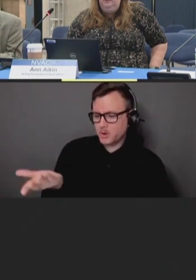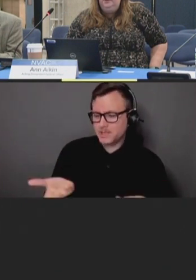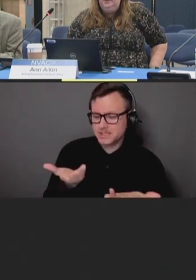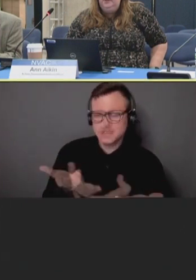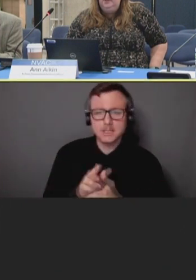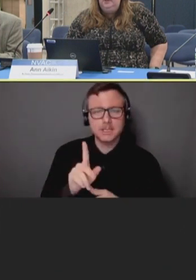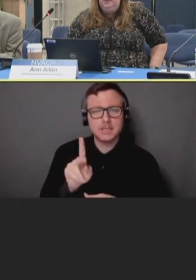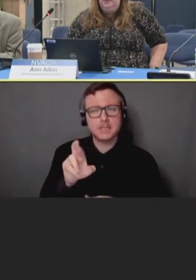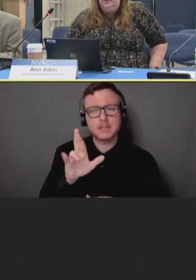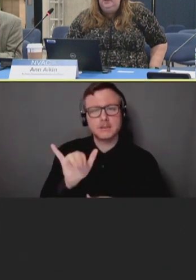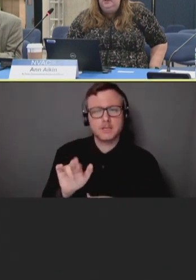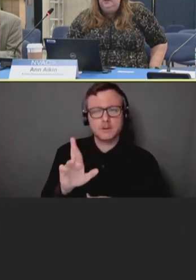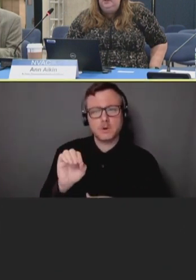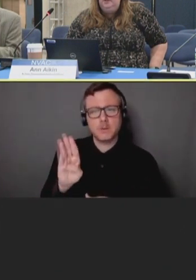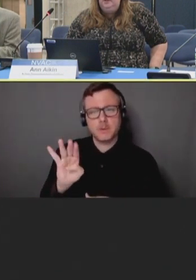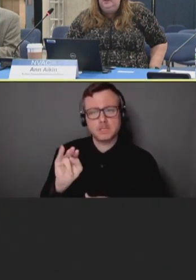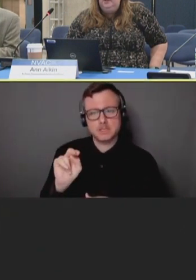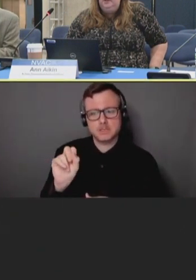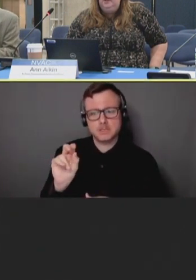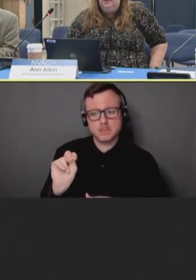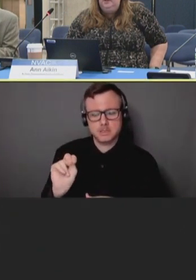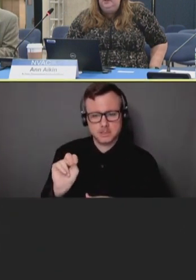Carrie Robinson [phonetic sp].